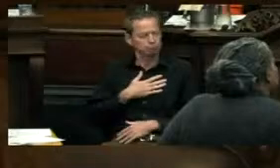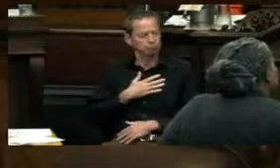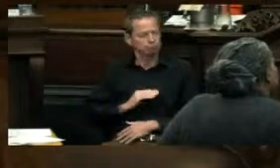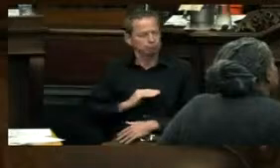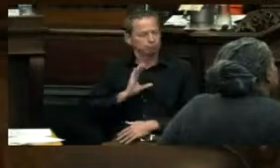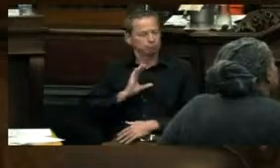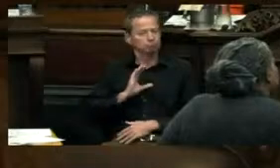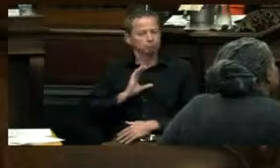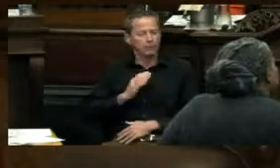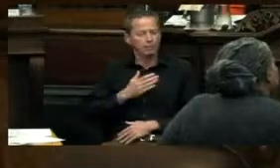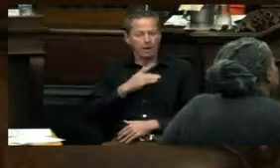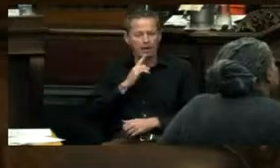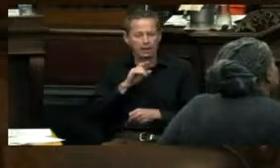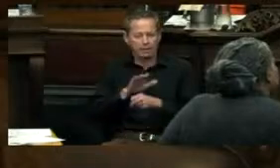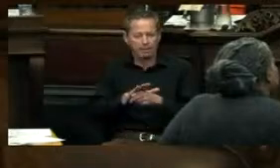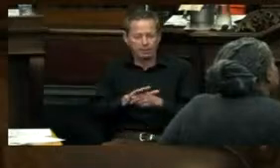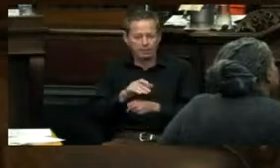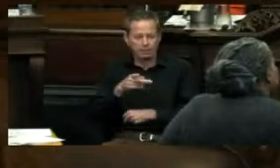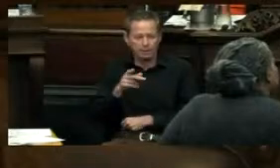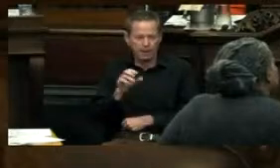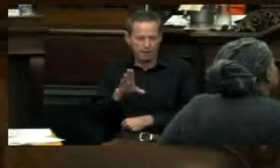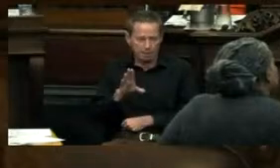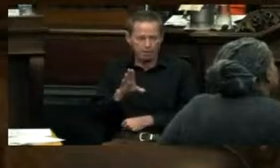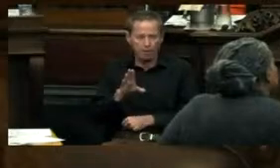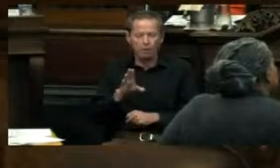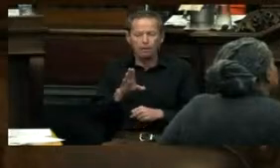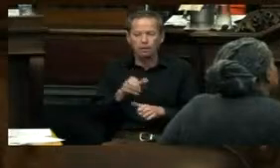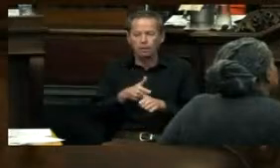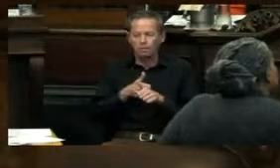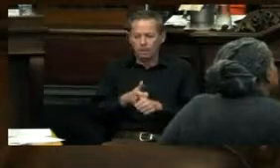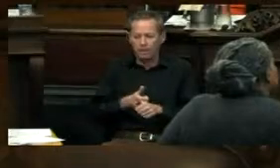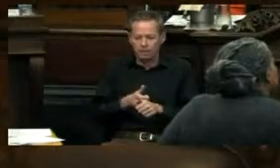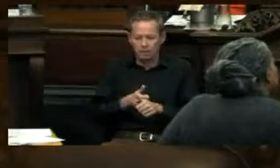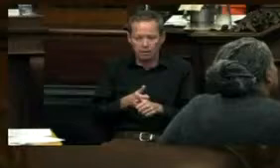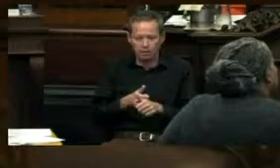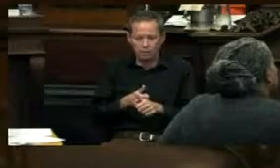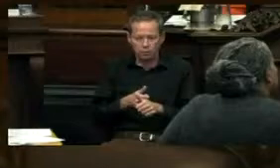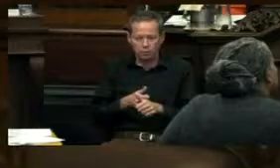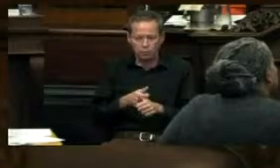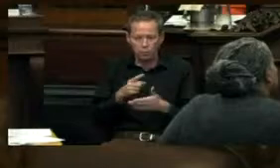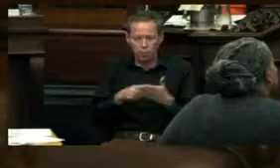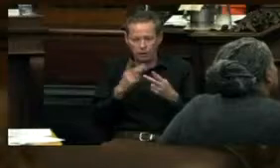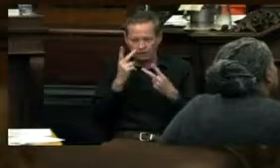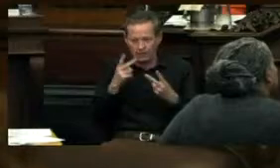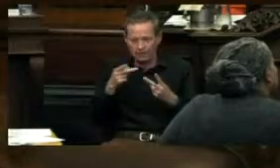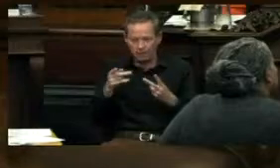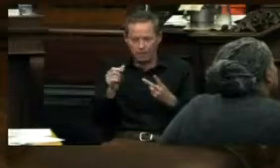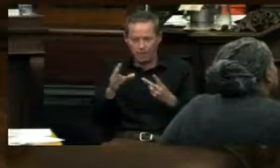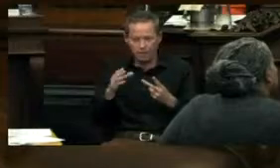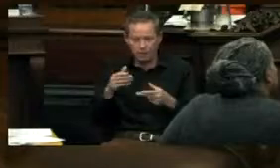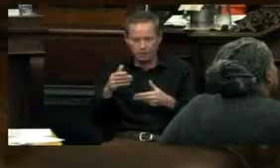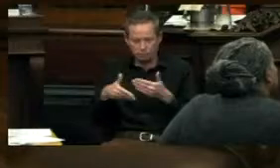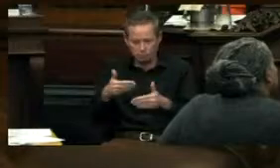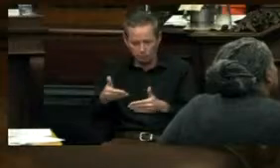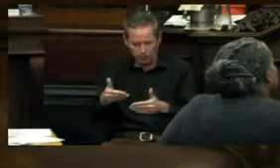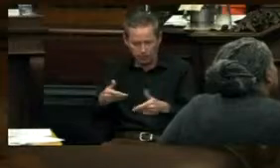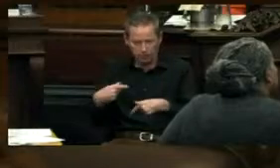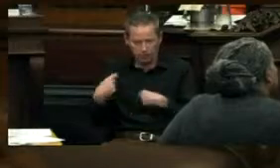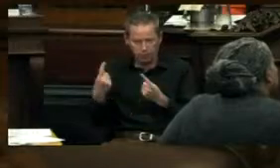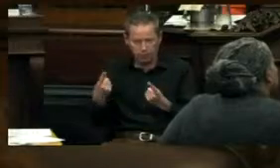PAB, I am very renewed in my